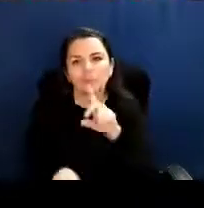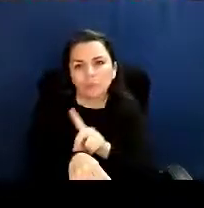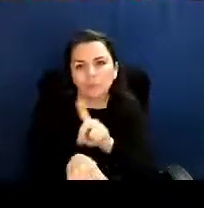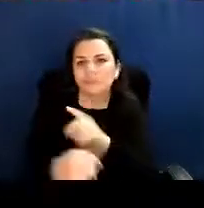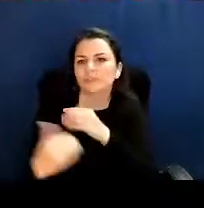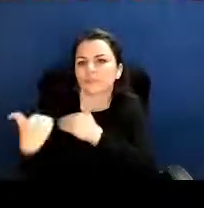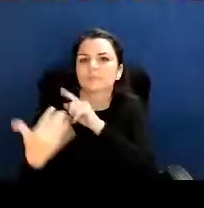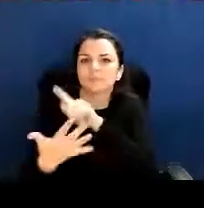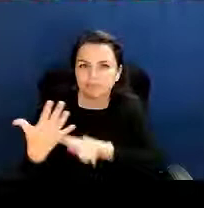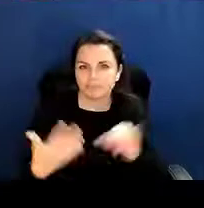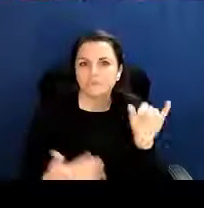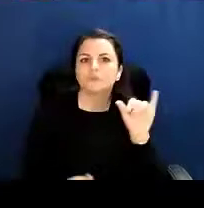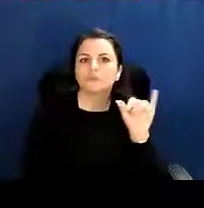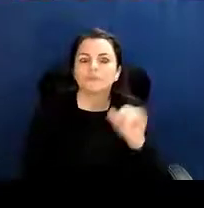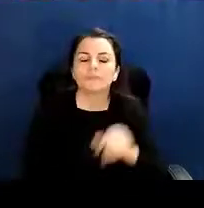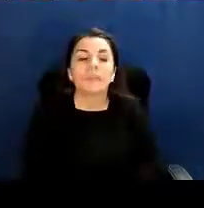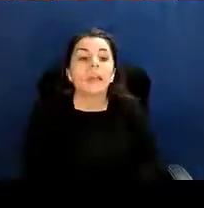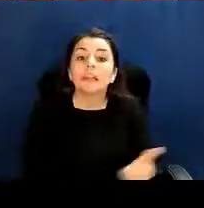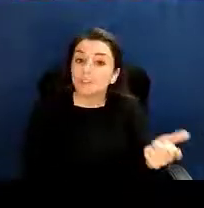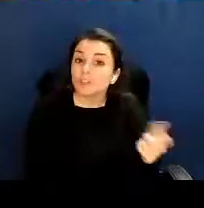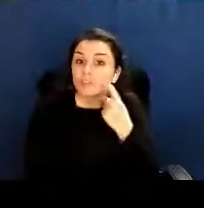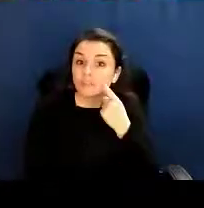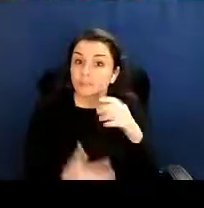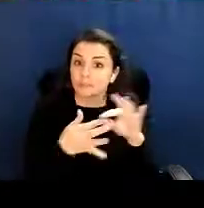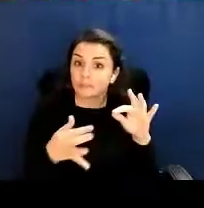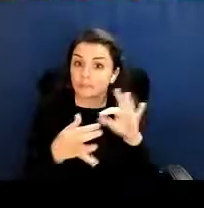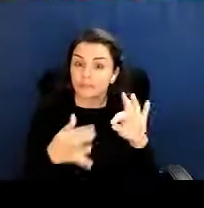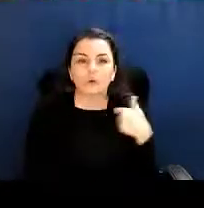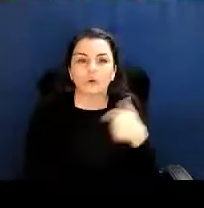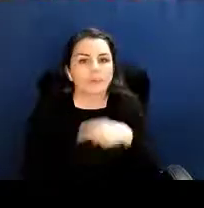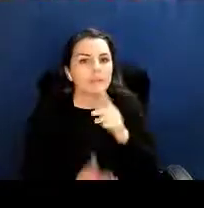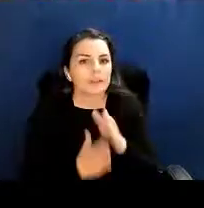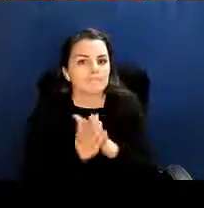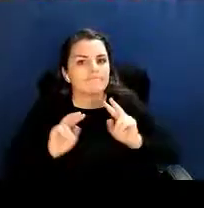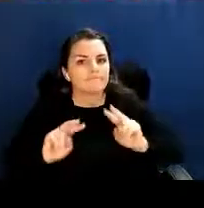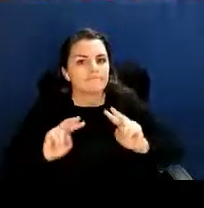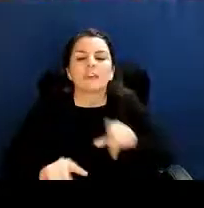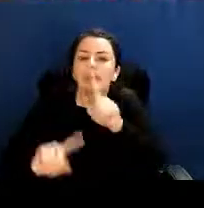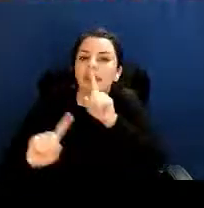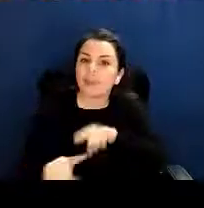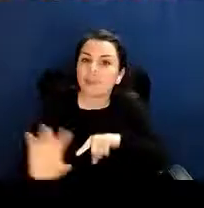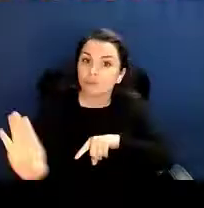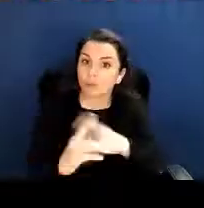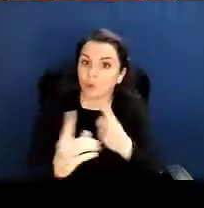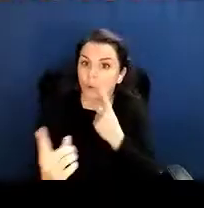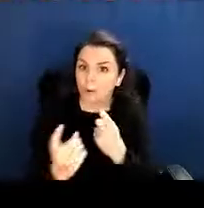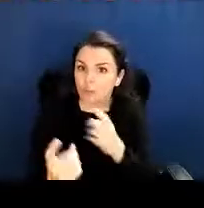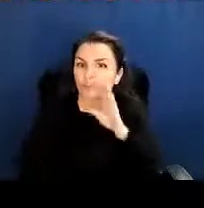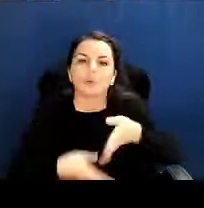And as she mentioned too, we're looking forward to answering your questions. We'll take some questions at the end of the talk,